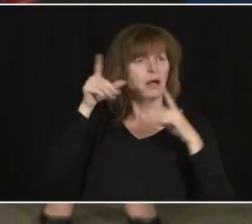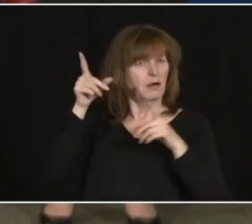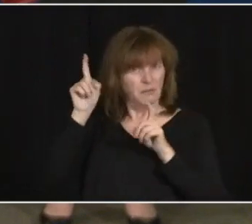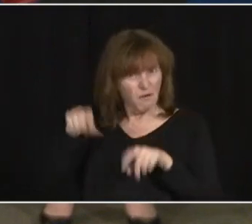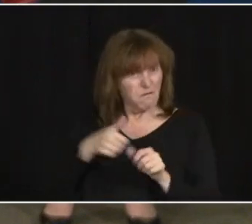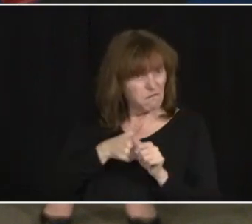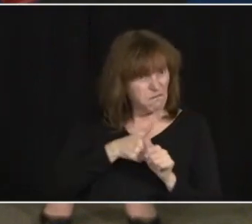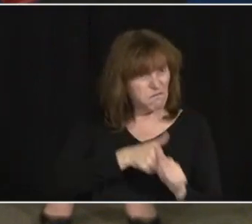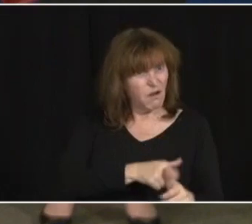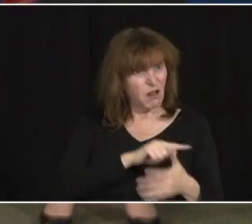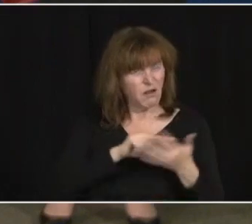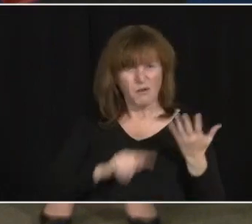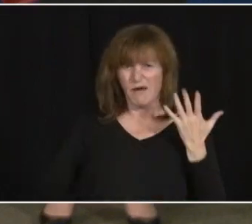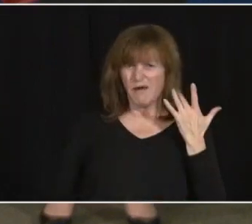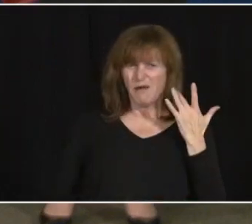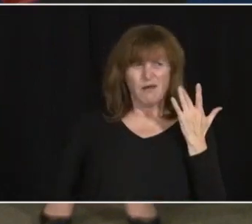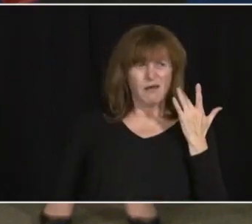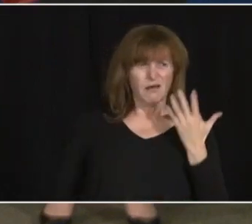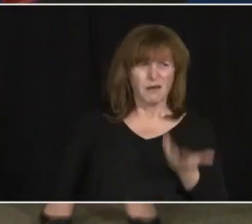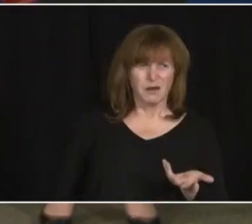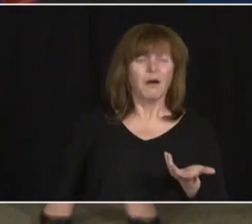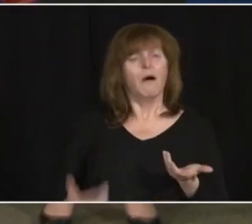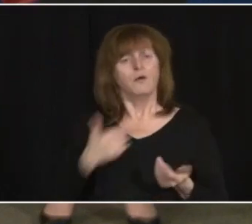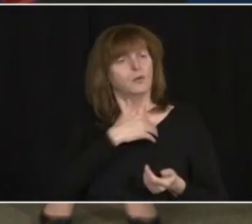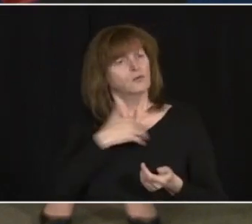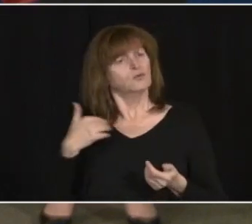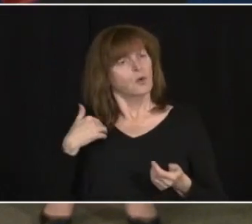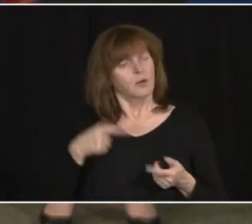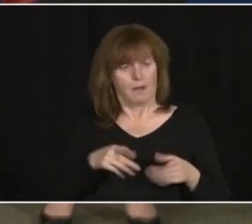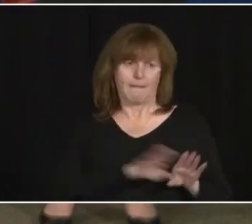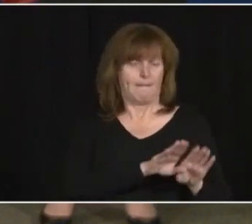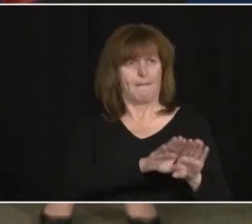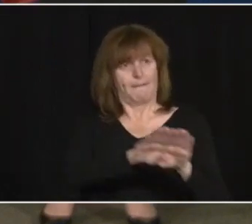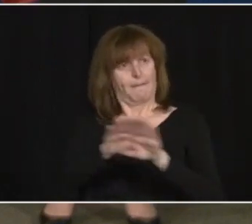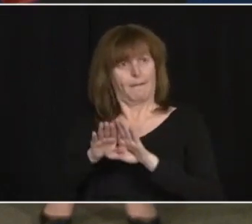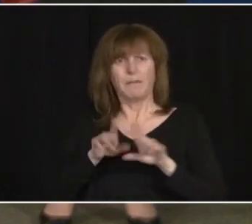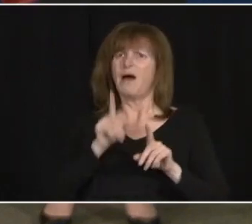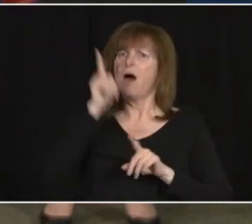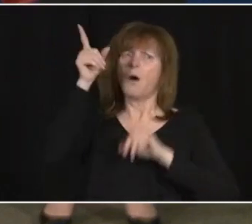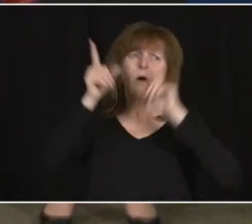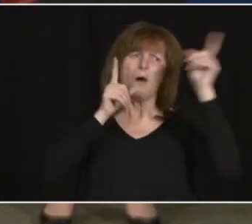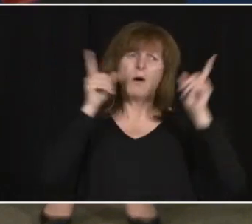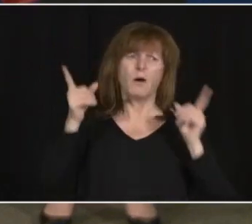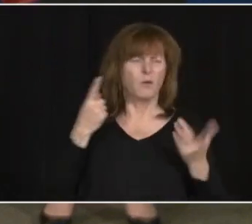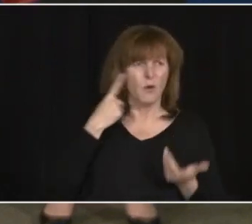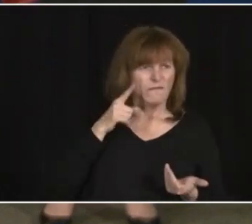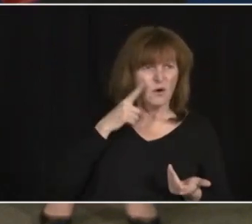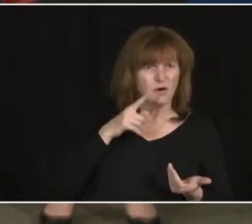People are wondering why they should have to abide by these enclosures that Toronto is. Do you think you will see a situation where down the road may be Toronto stays under more of a